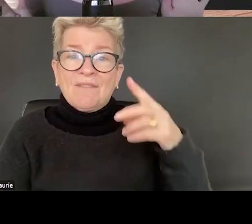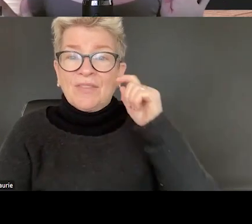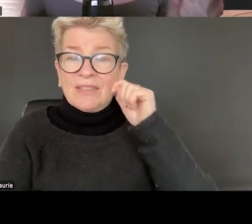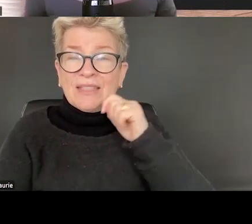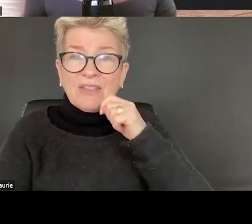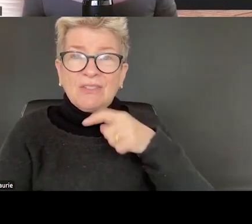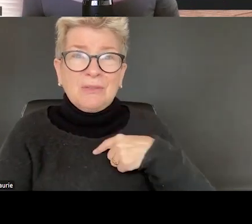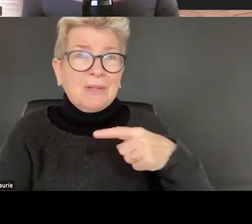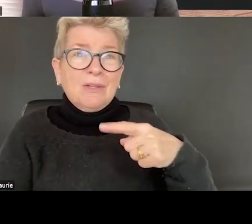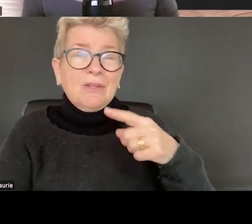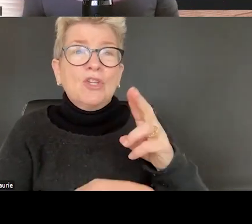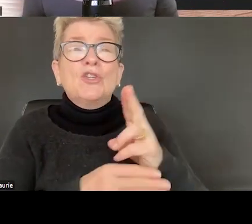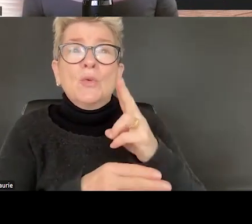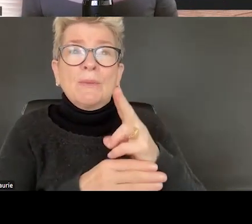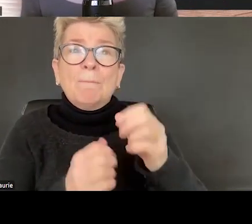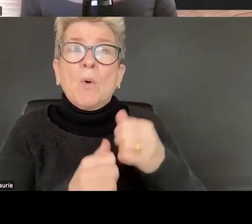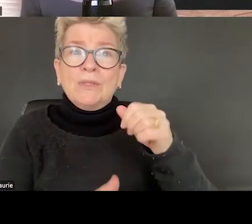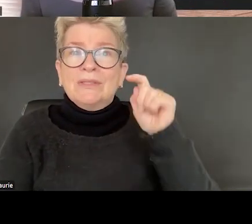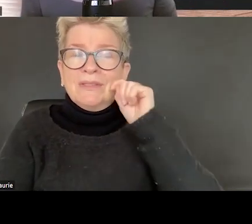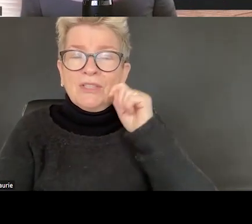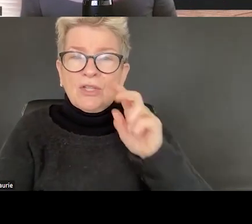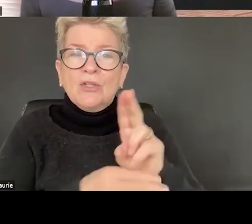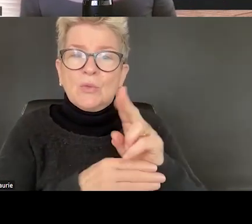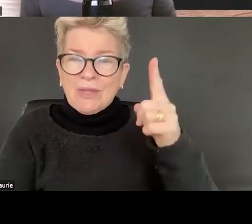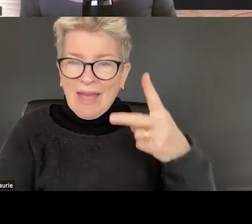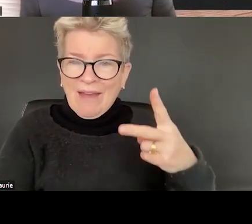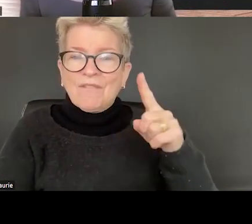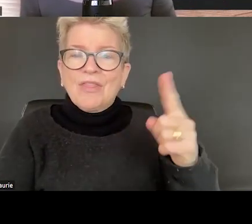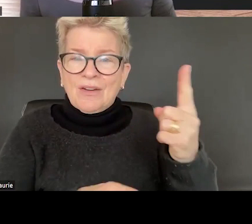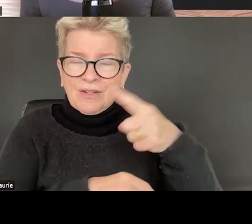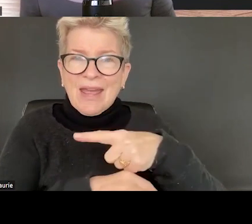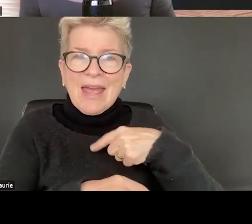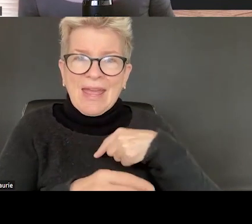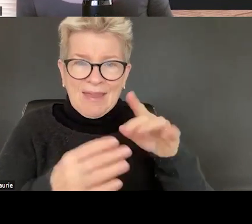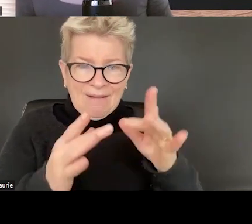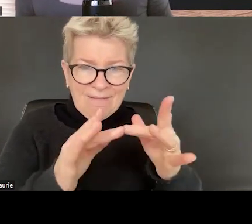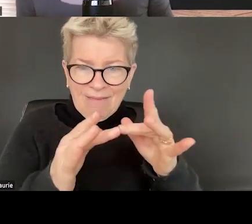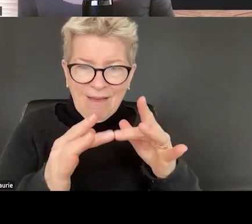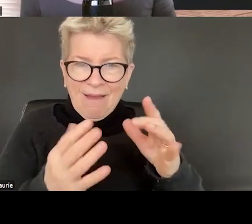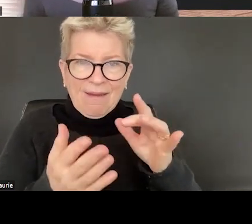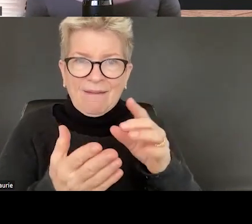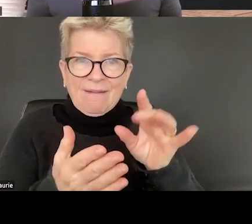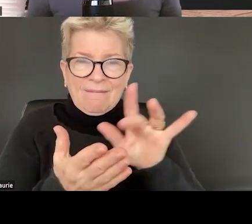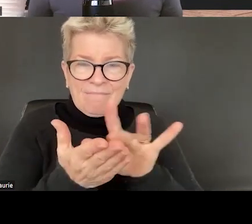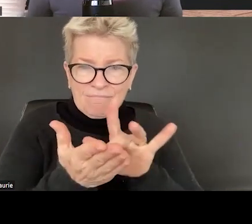no judgment. And social media is designed first and foremost to encourage spending;